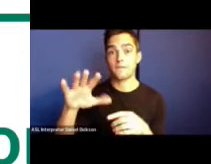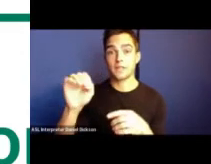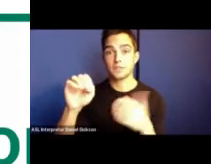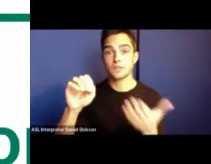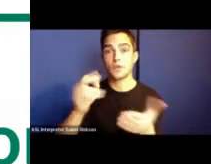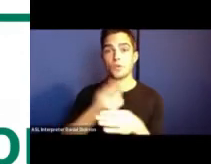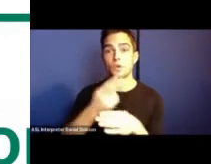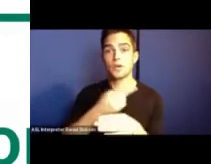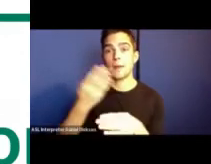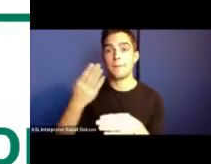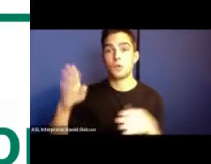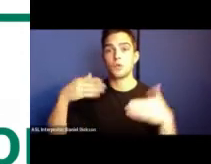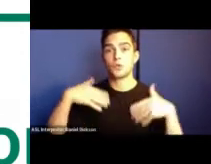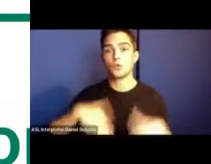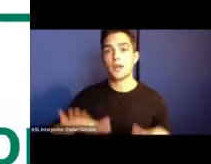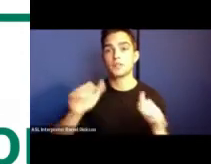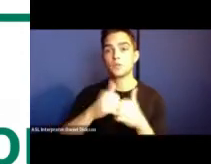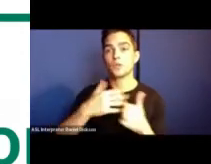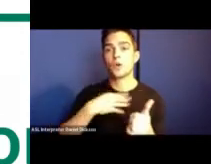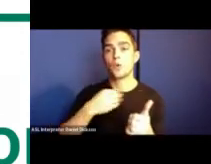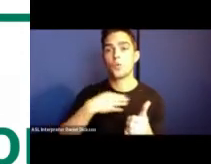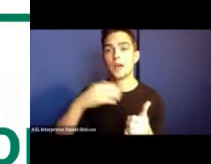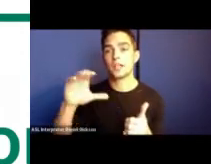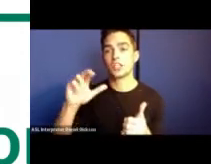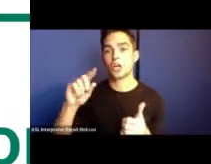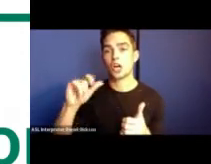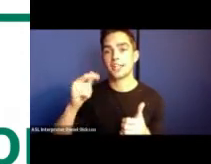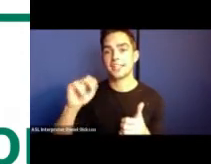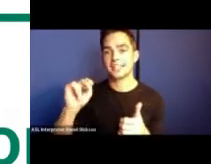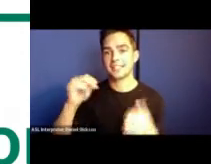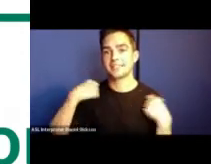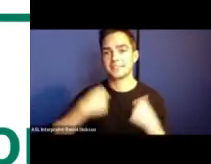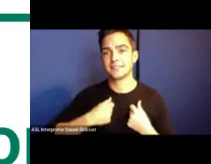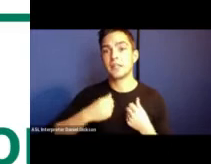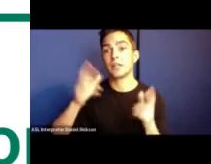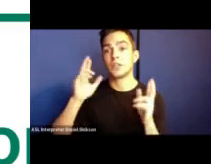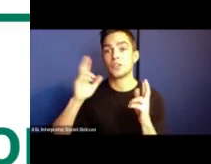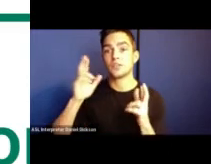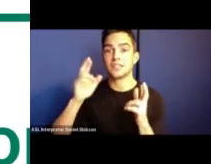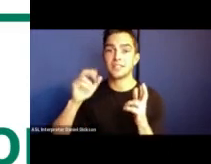a blue dress with a white cardigan. And hopefully you may get to enjoy some of the art